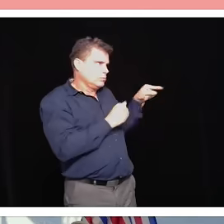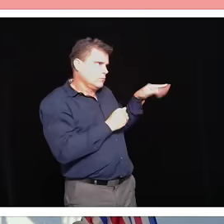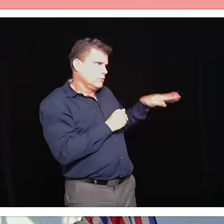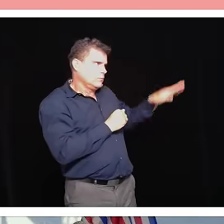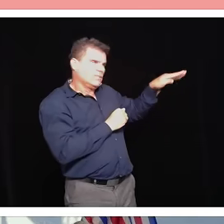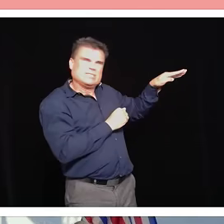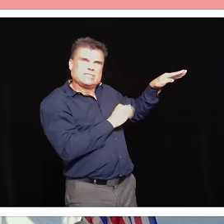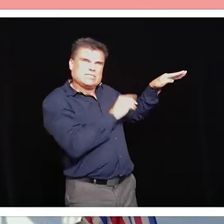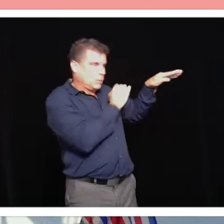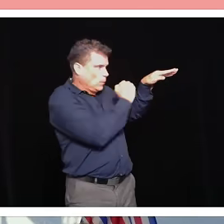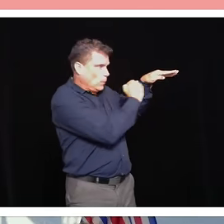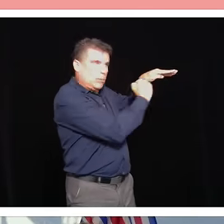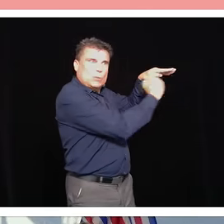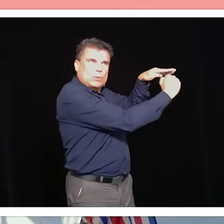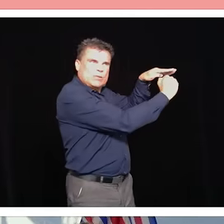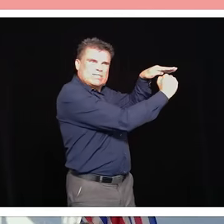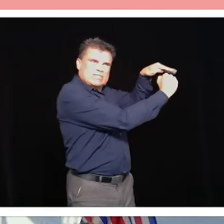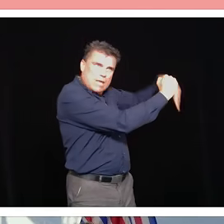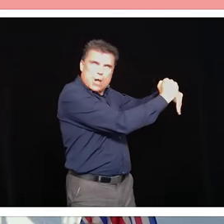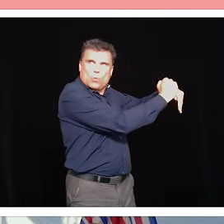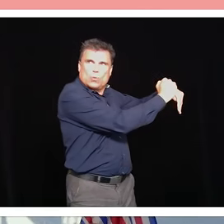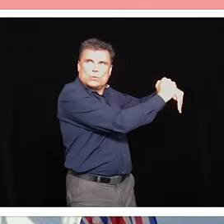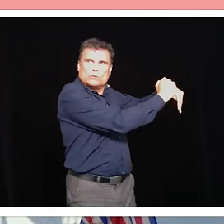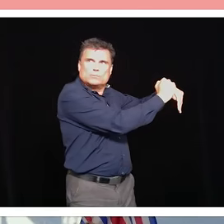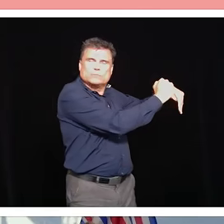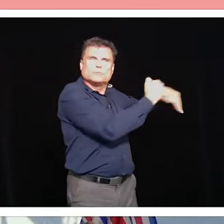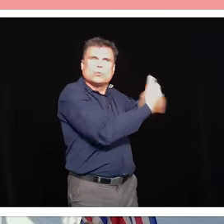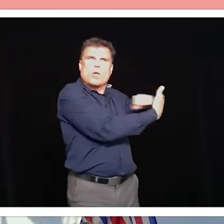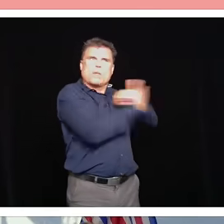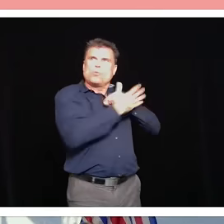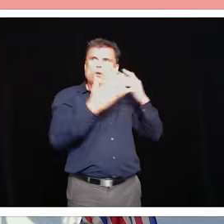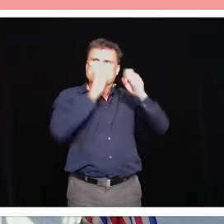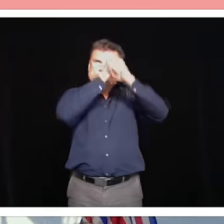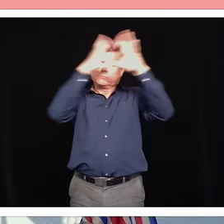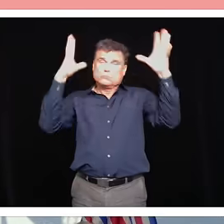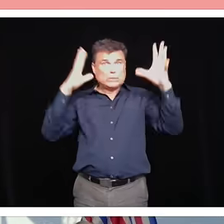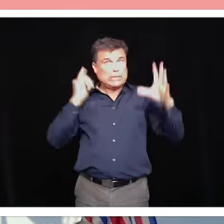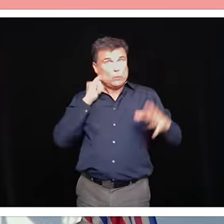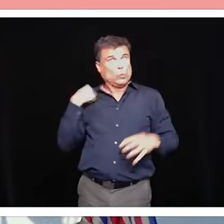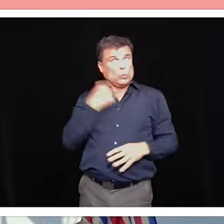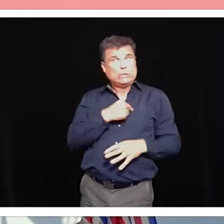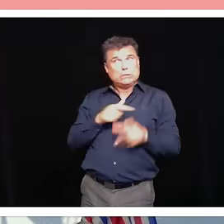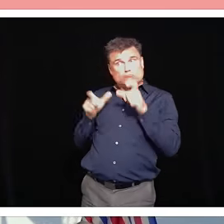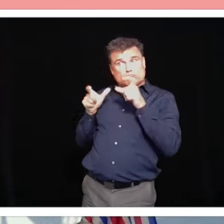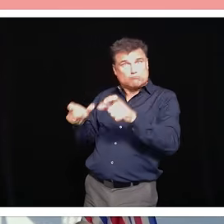But for the most part what we have not seen is a lot of transmission workplaces from workers